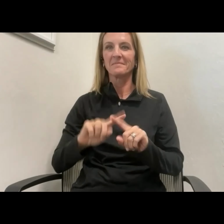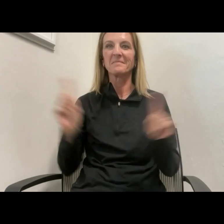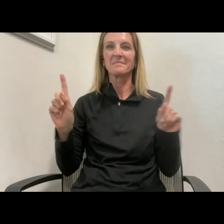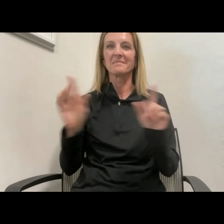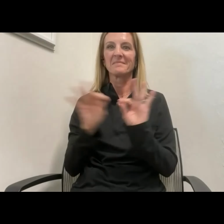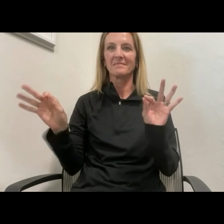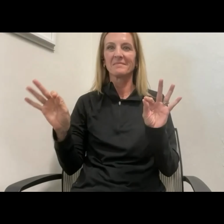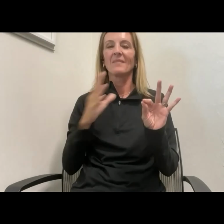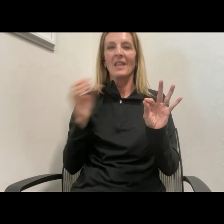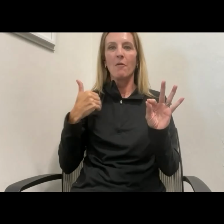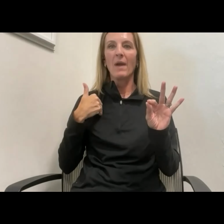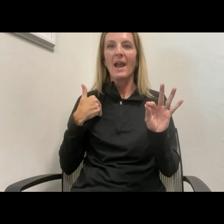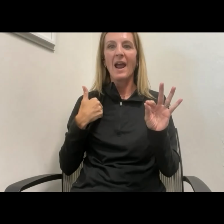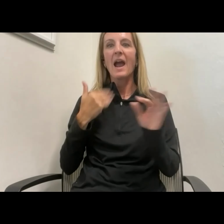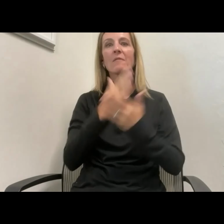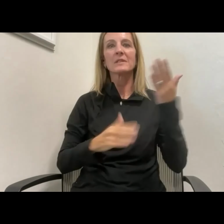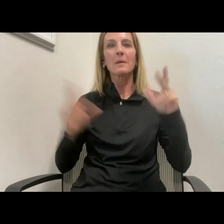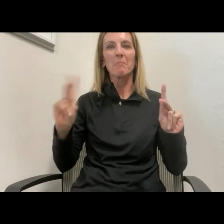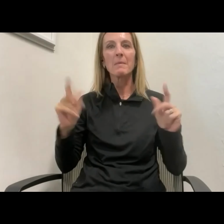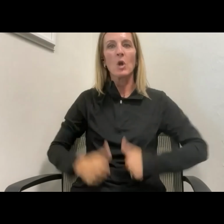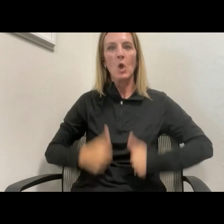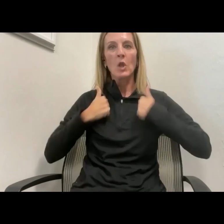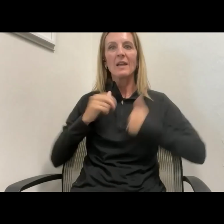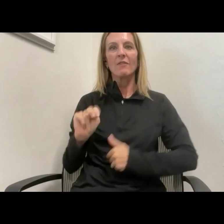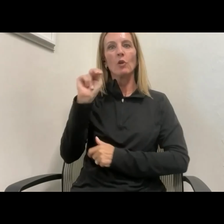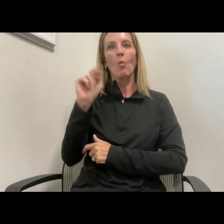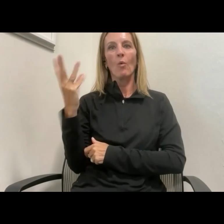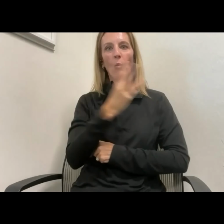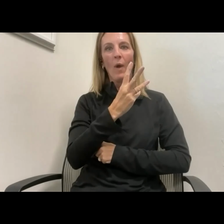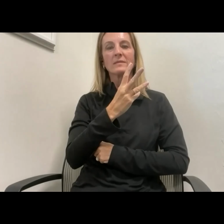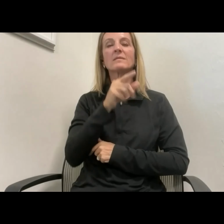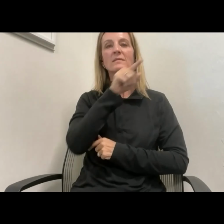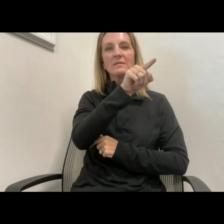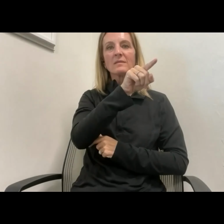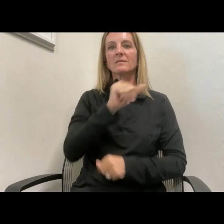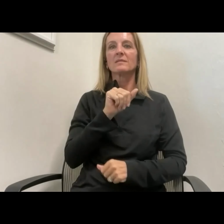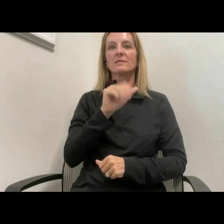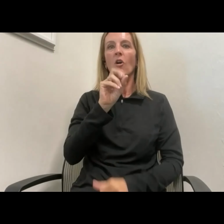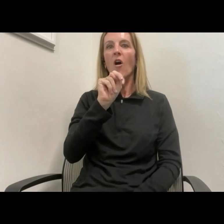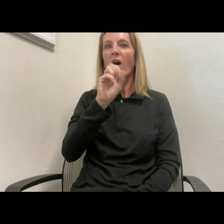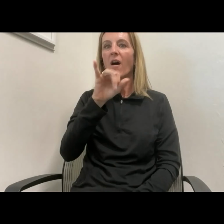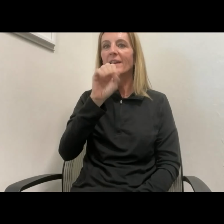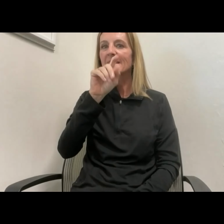living in Gitxsan territories in Northwest BC, Hazelton. [Witsuwit'en Language.] And